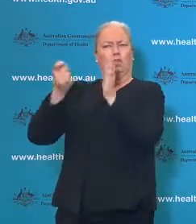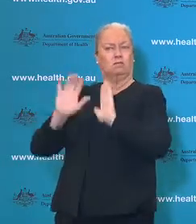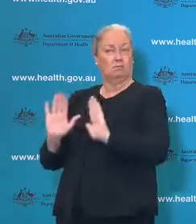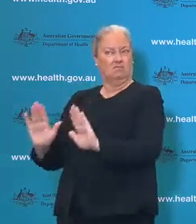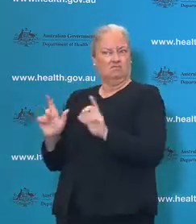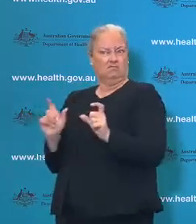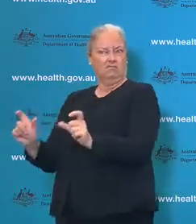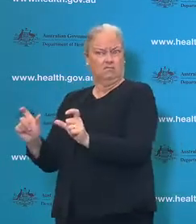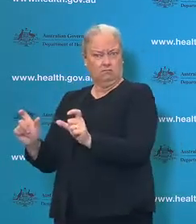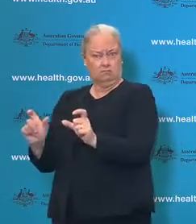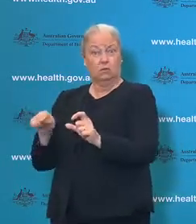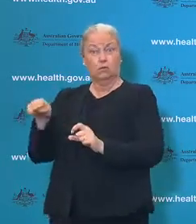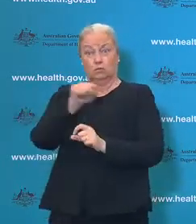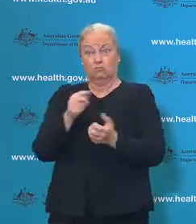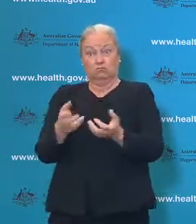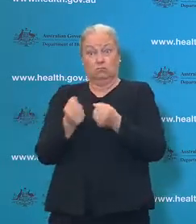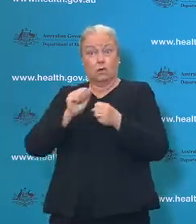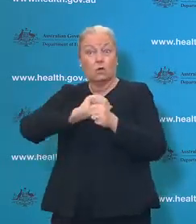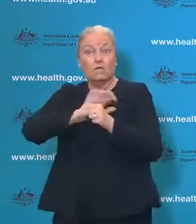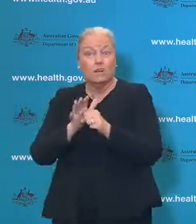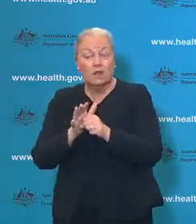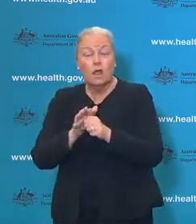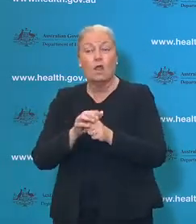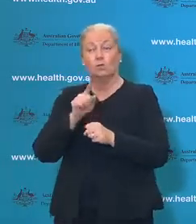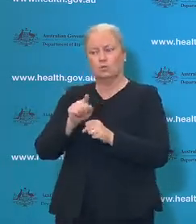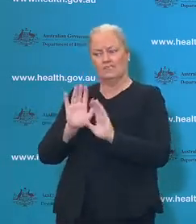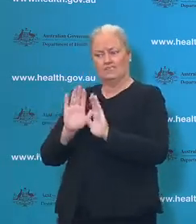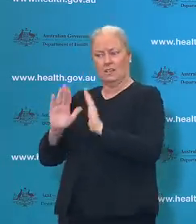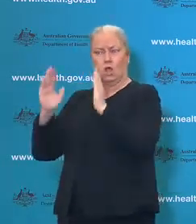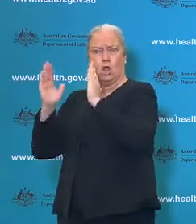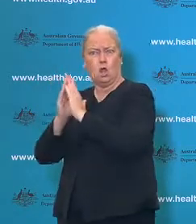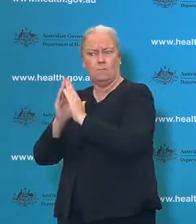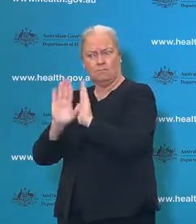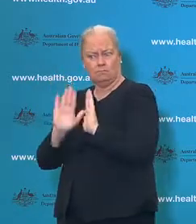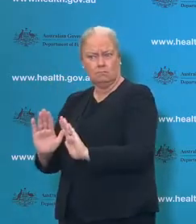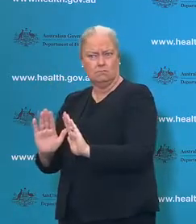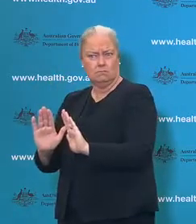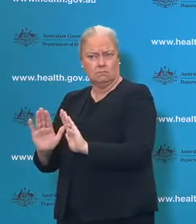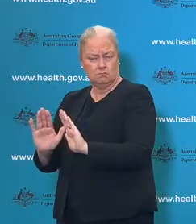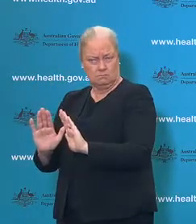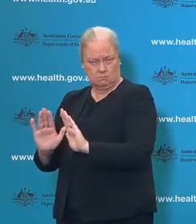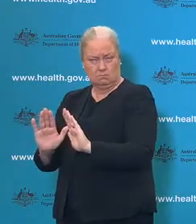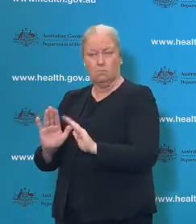and you are in isolation at your home or if one of your family members has